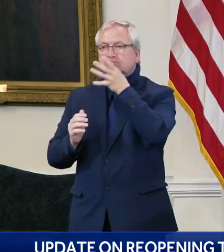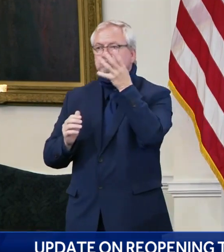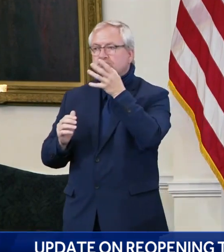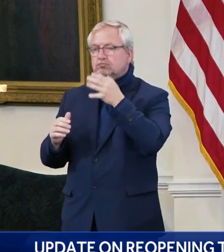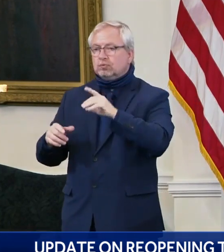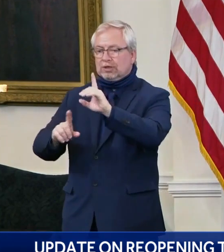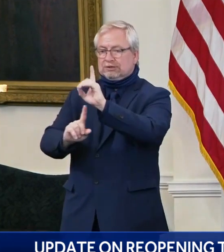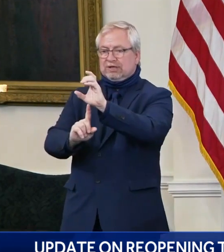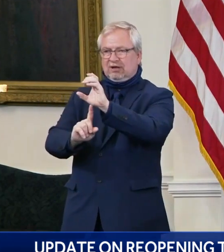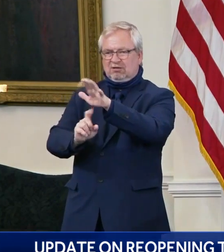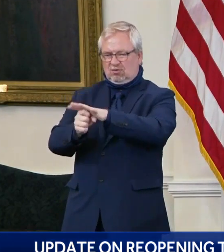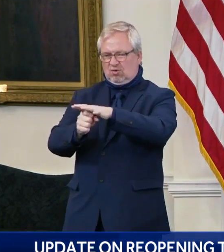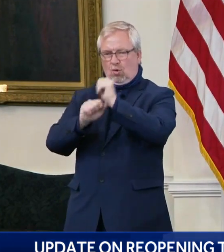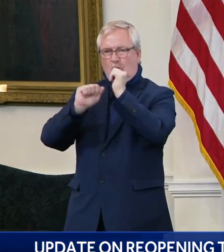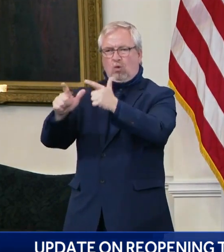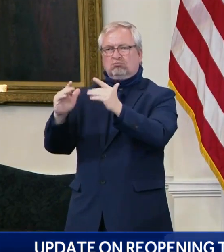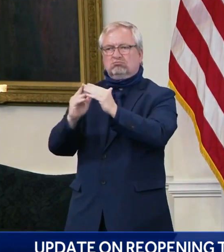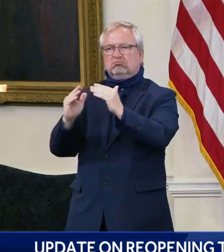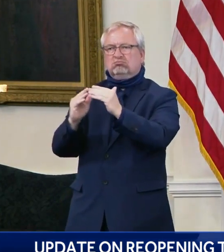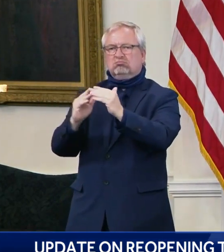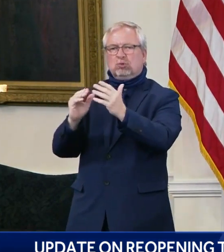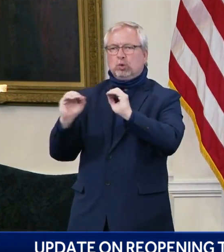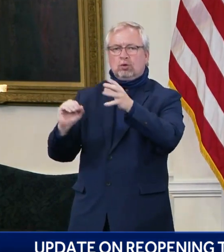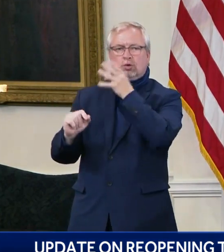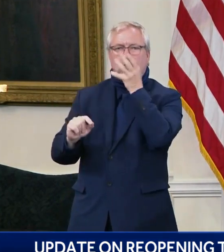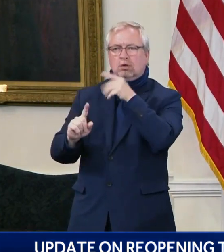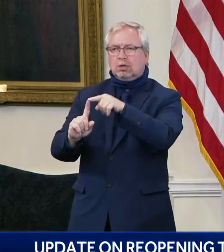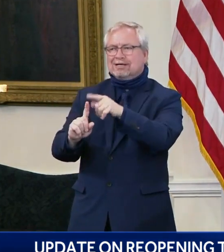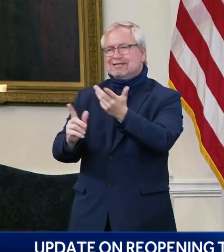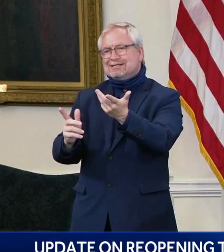THE DISTRICT IS SIMPLY AN URBAN AREA.